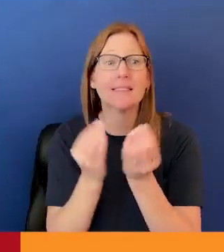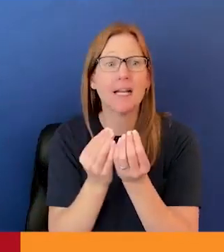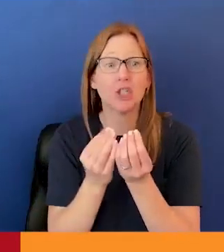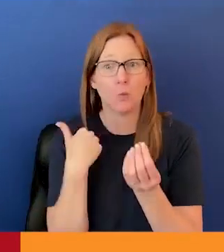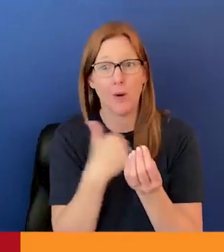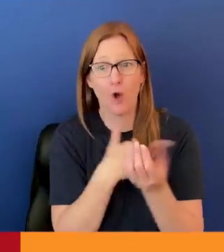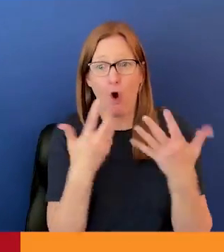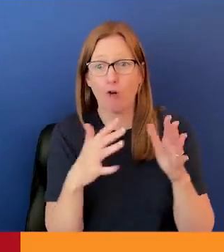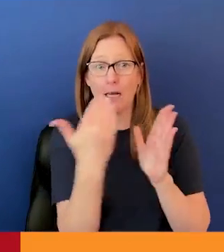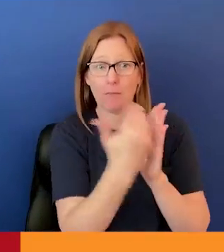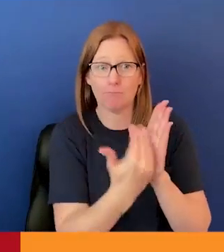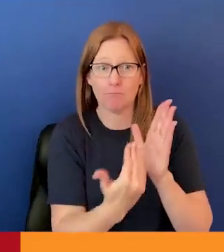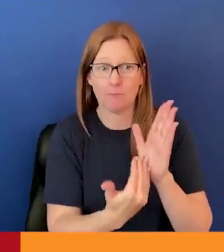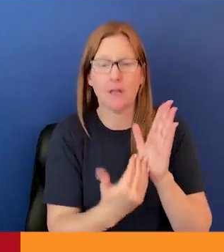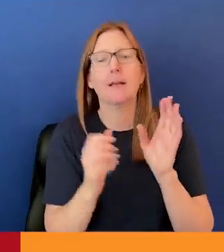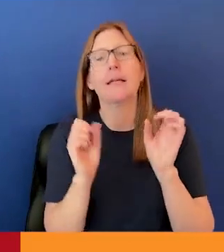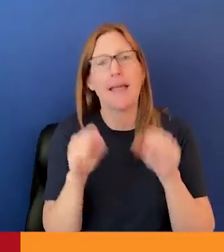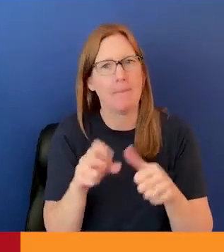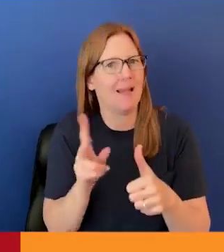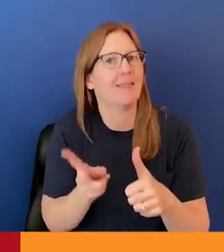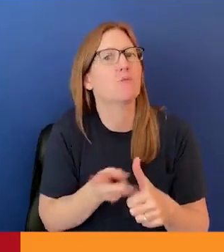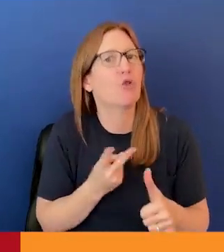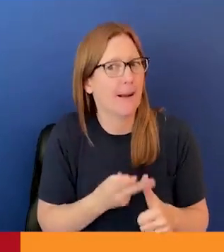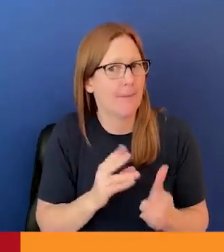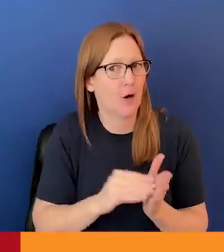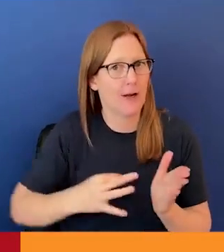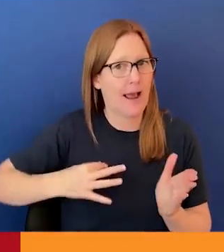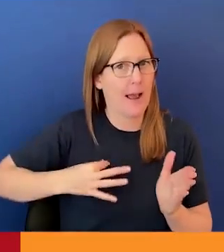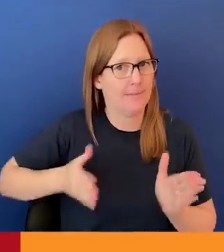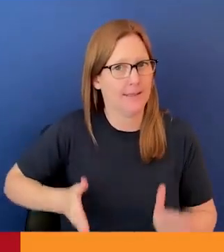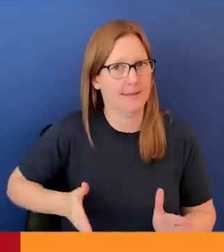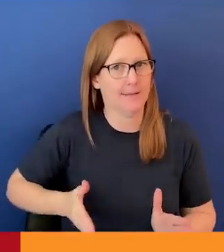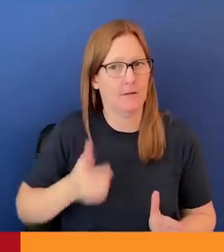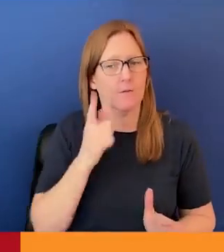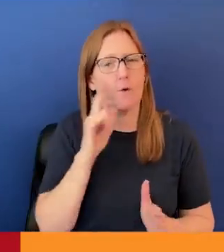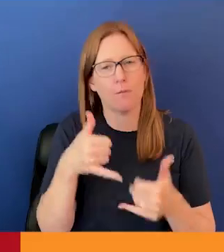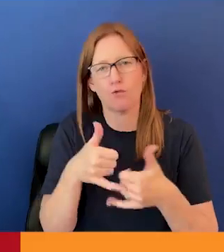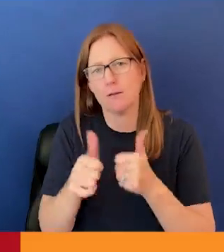here can be the primary applicant for the prize competition.